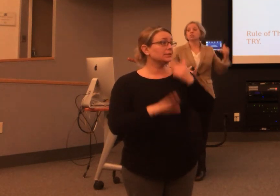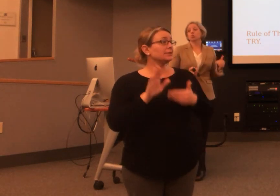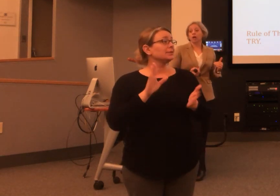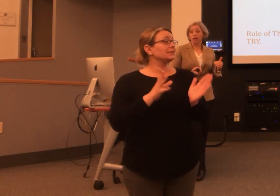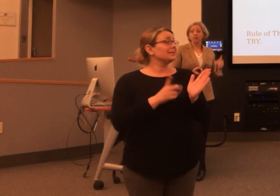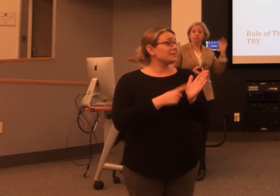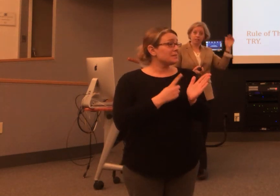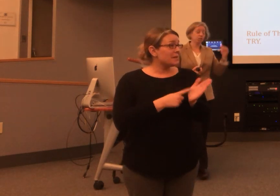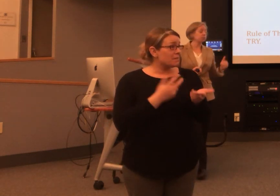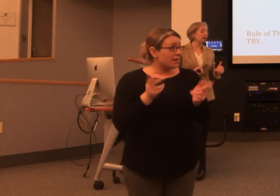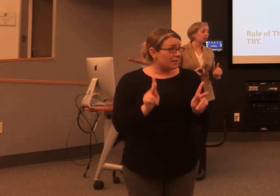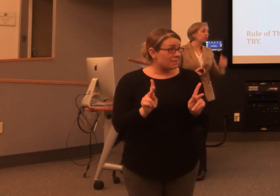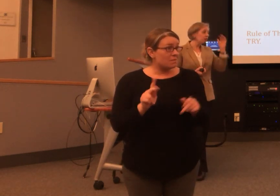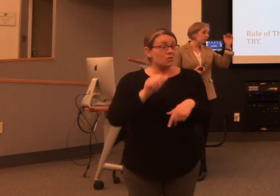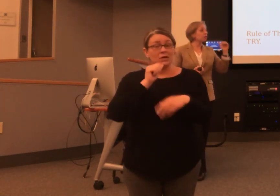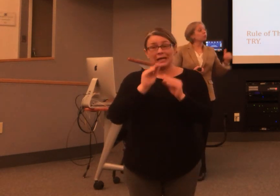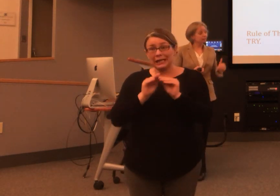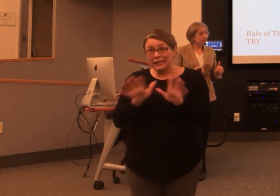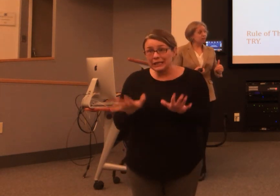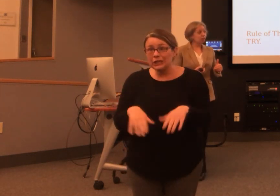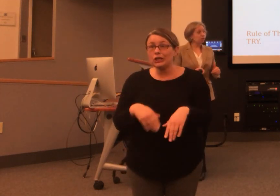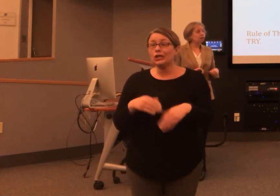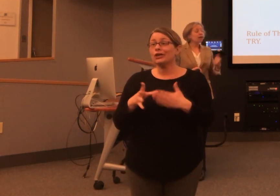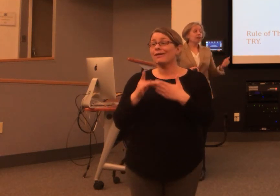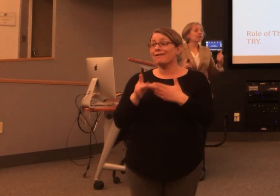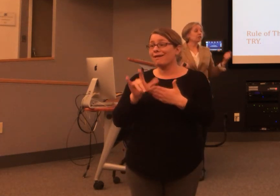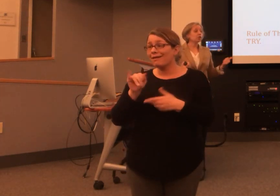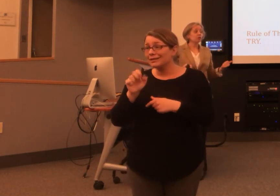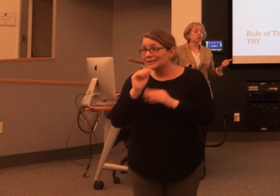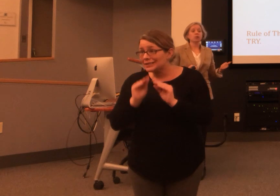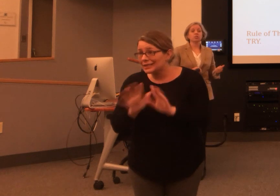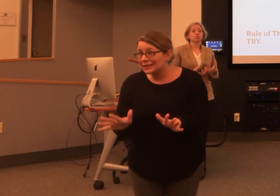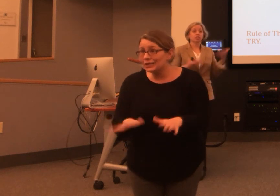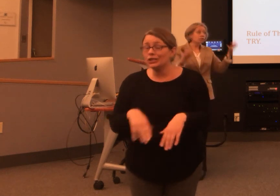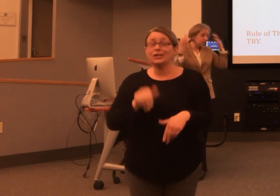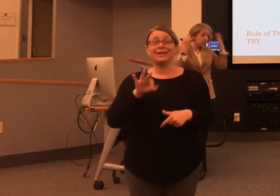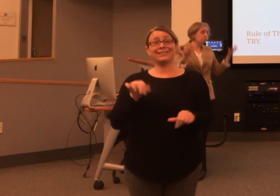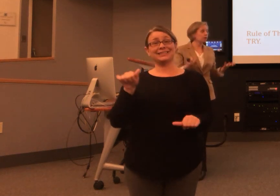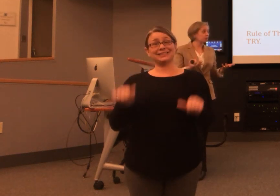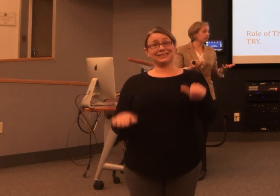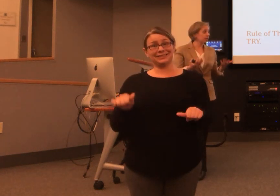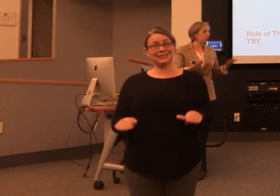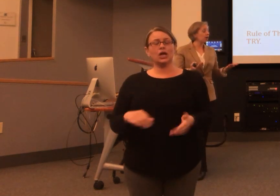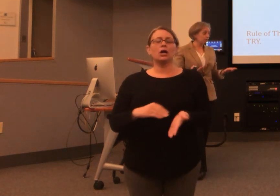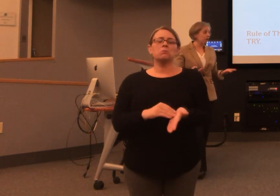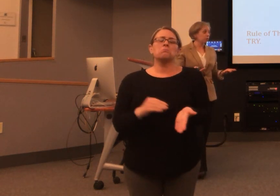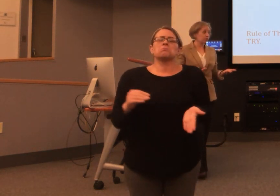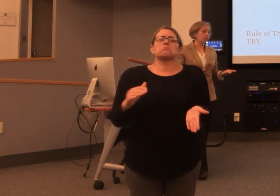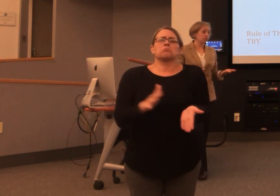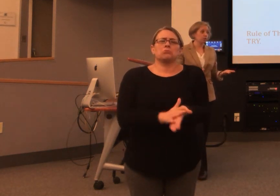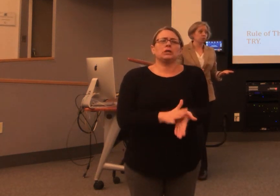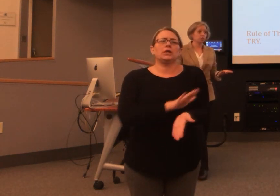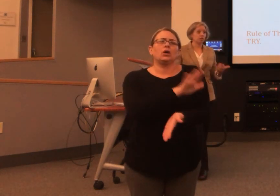just try to get them down, try to write it down, and then if you're ever questioned, say, look, this is what I was thinking why I thought it was fair to use.